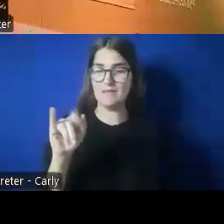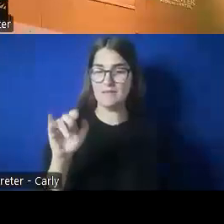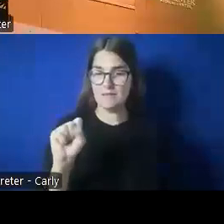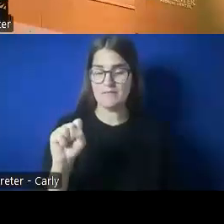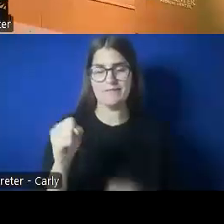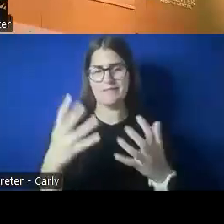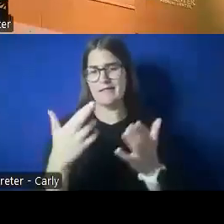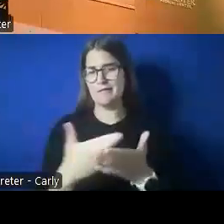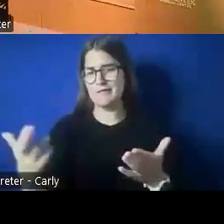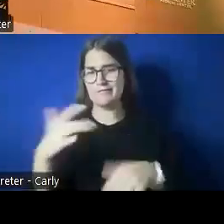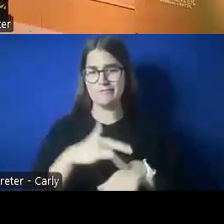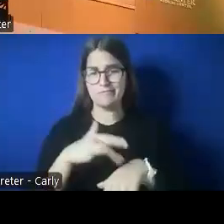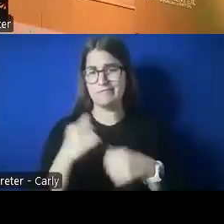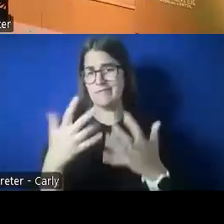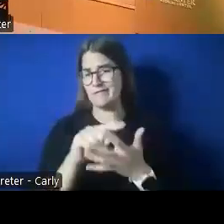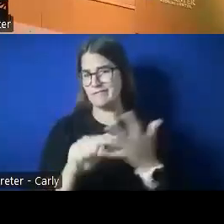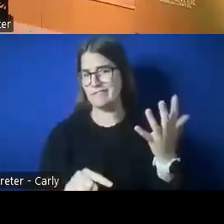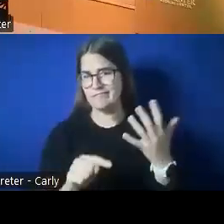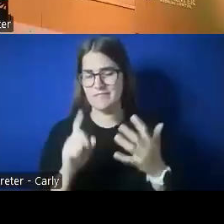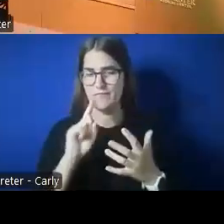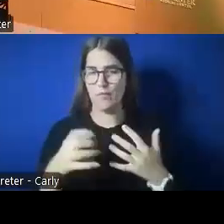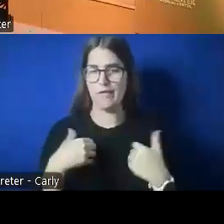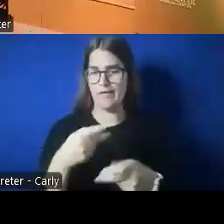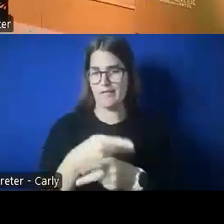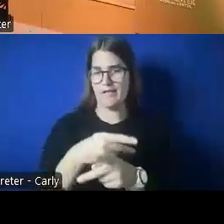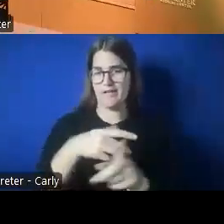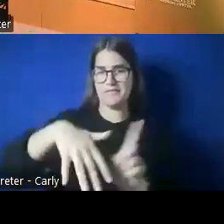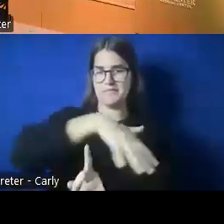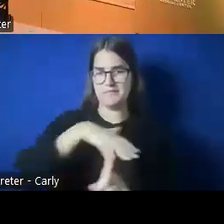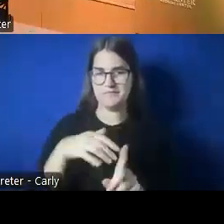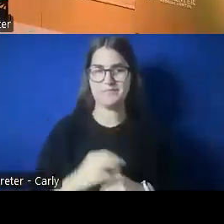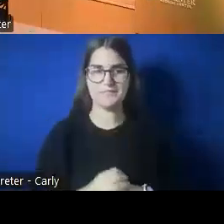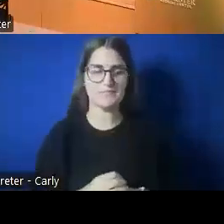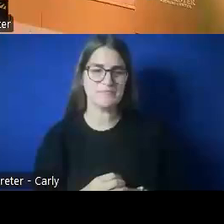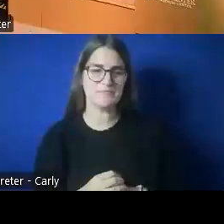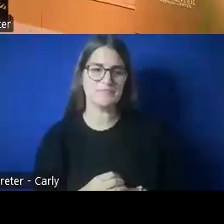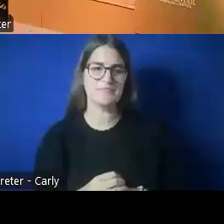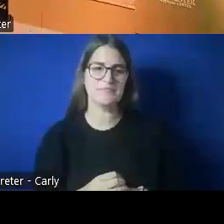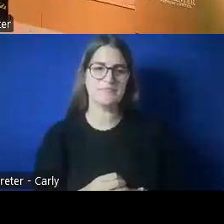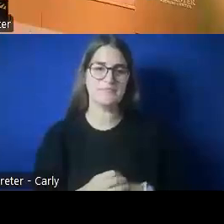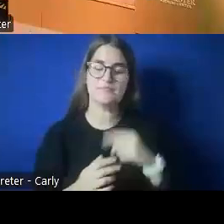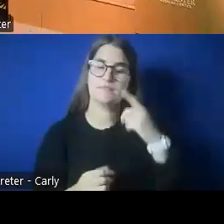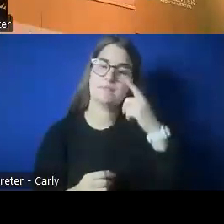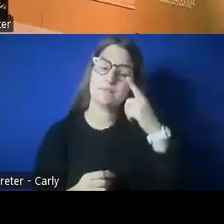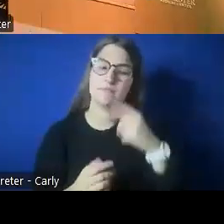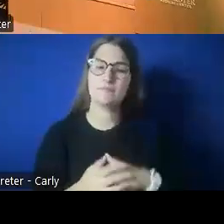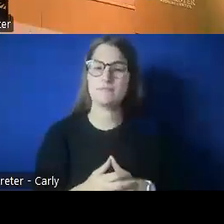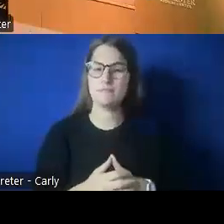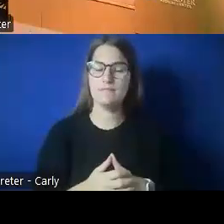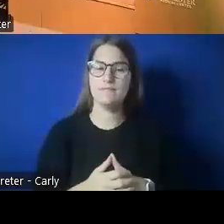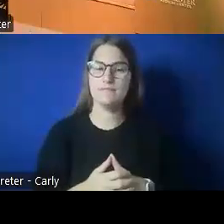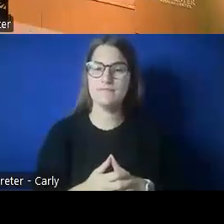with interpersonal violence in the health care setting um so as Dr polishuk mentioned heel was